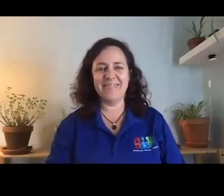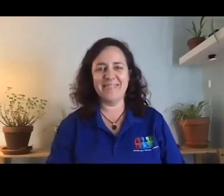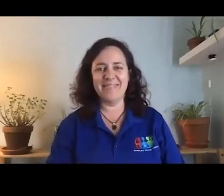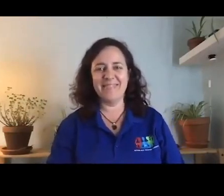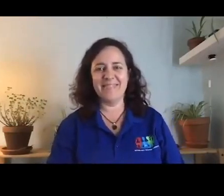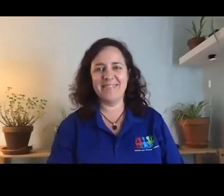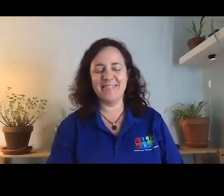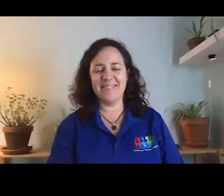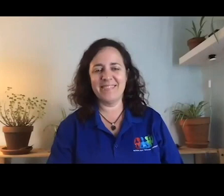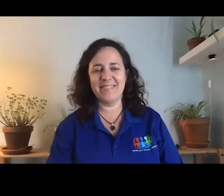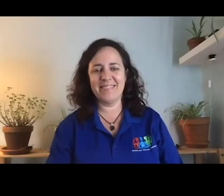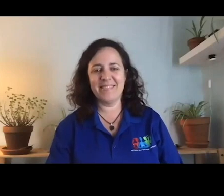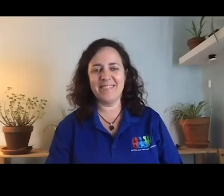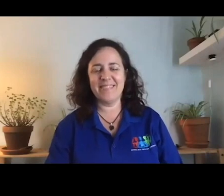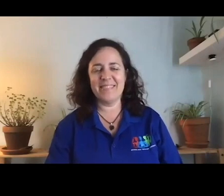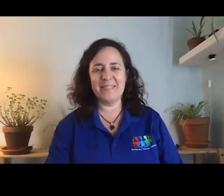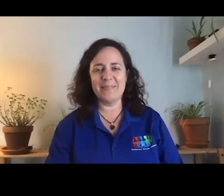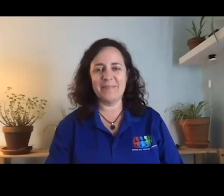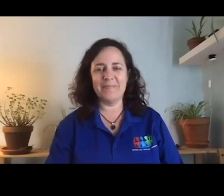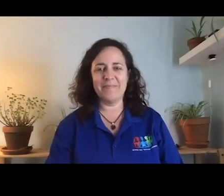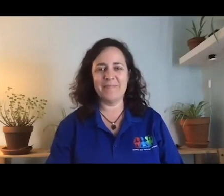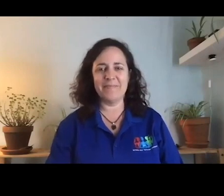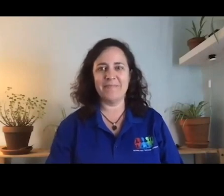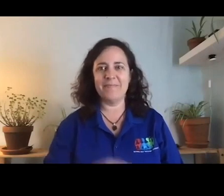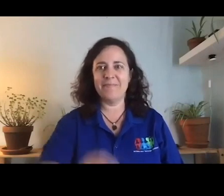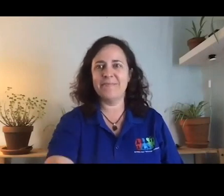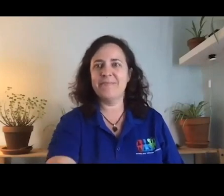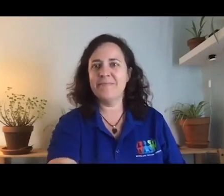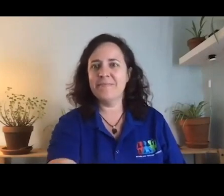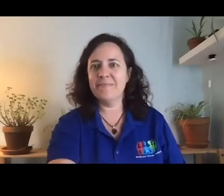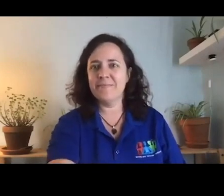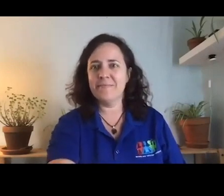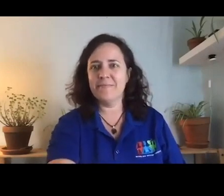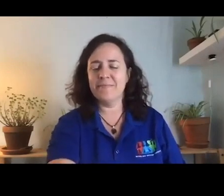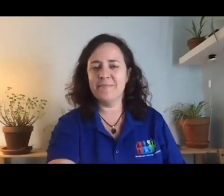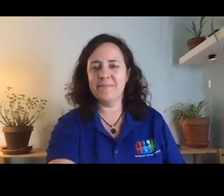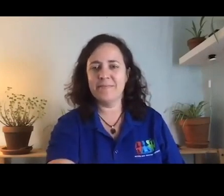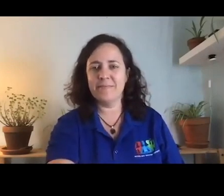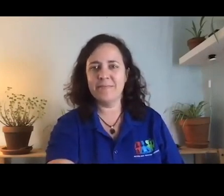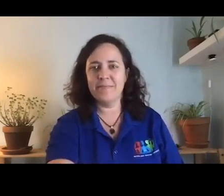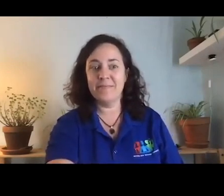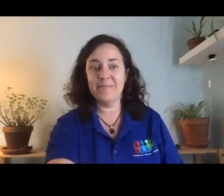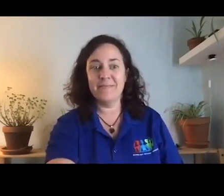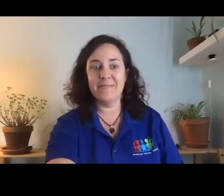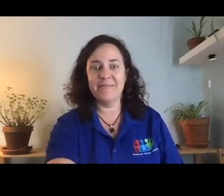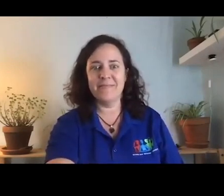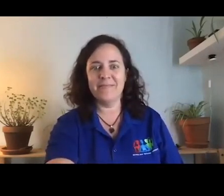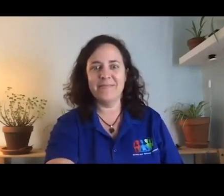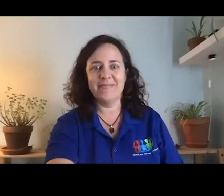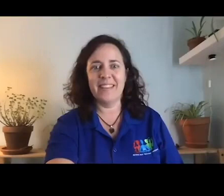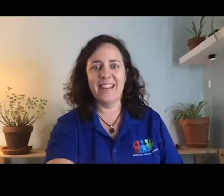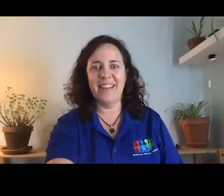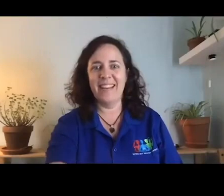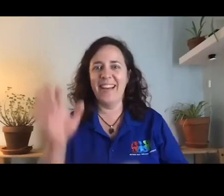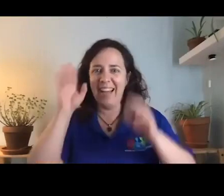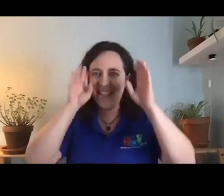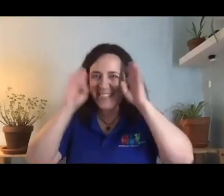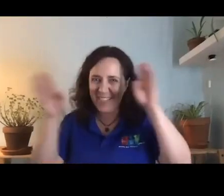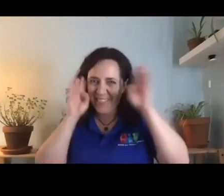I hope you can see my all right. > Yes, indeed!